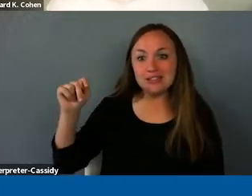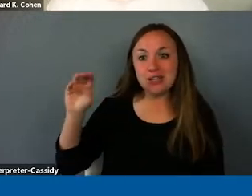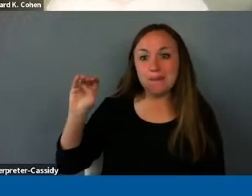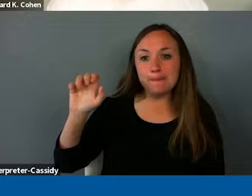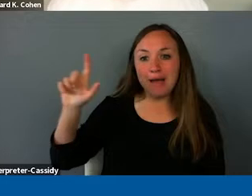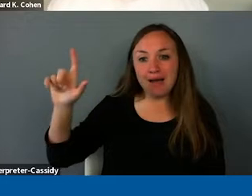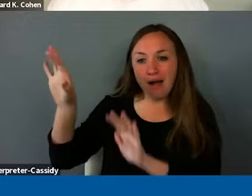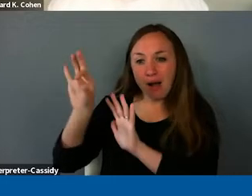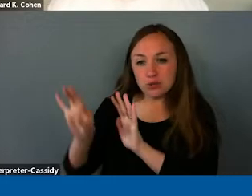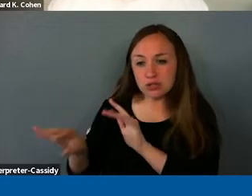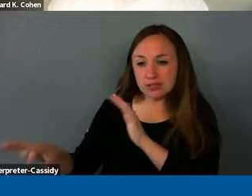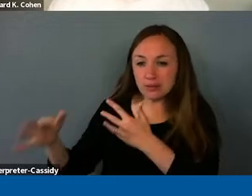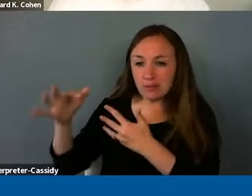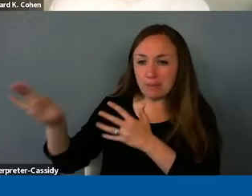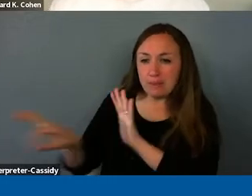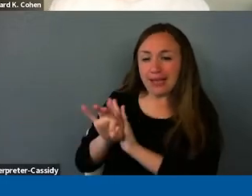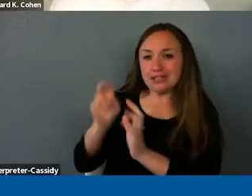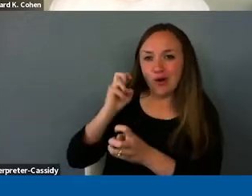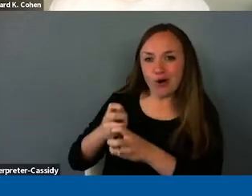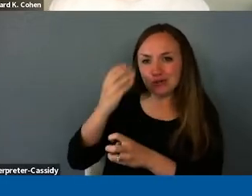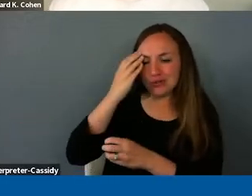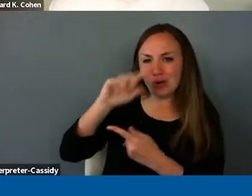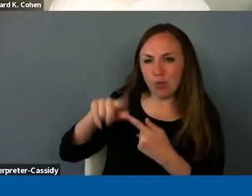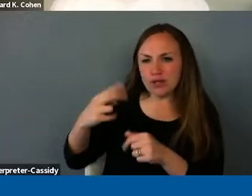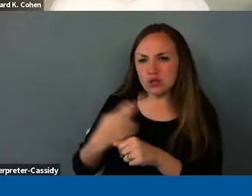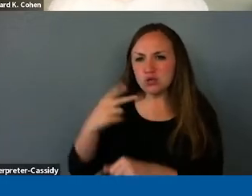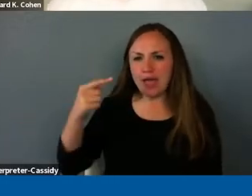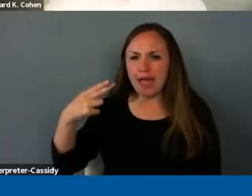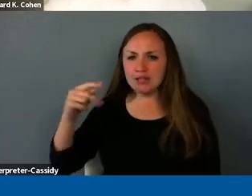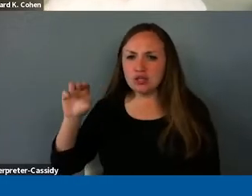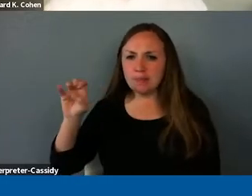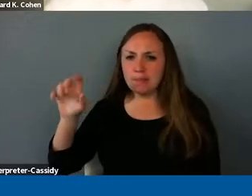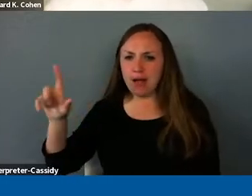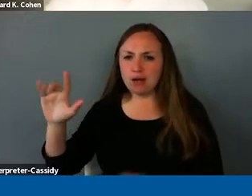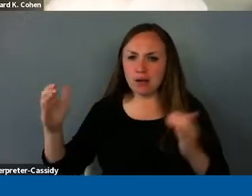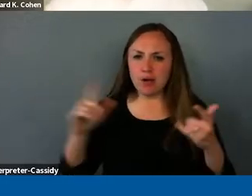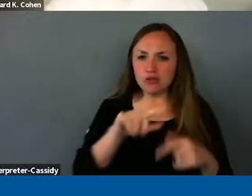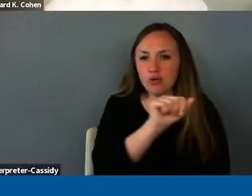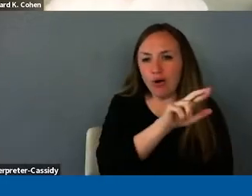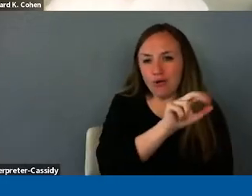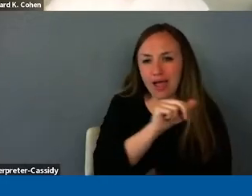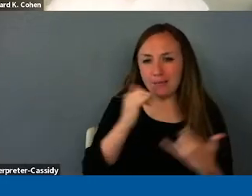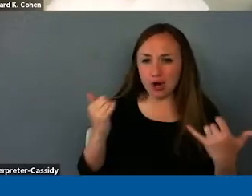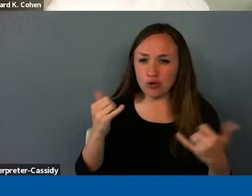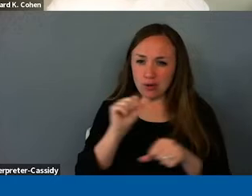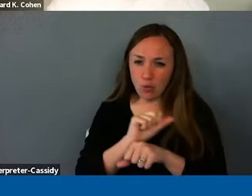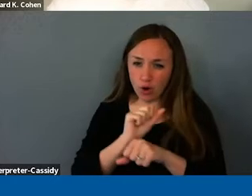It could be hard to know when to use HTML versus ARIA. So I'm currently working on a Periodic Table of Semantics.